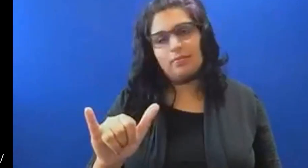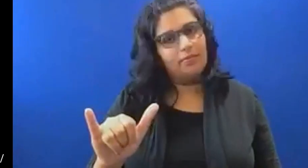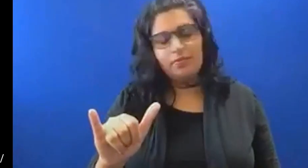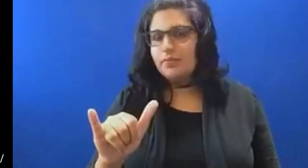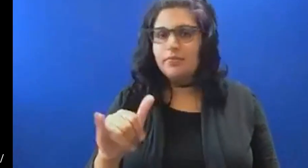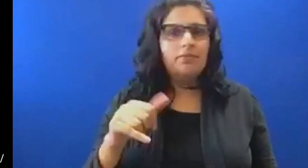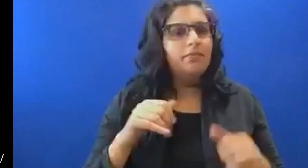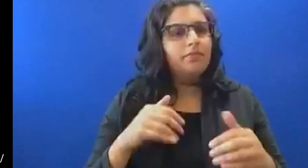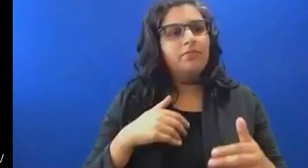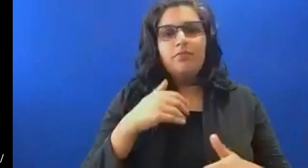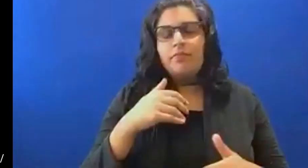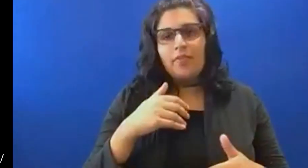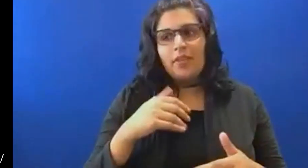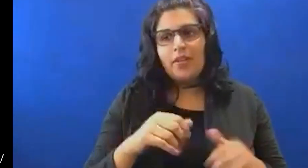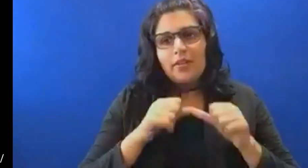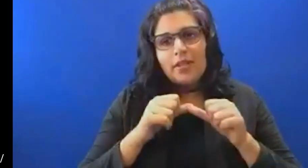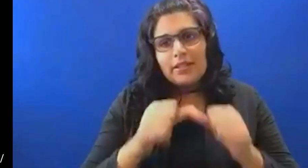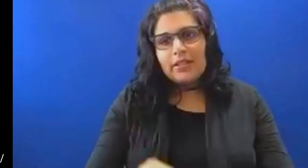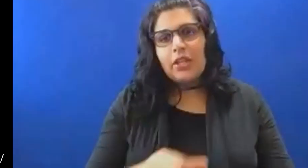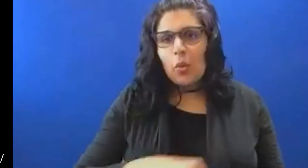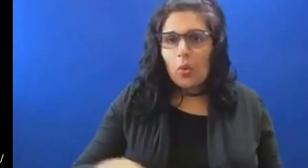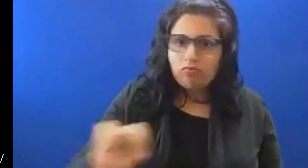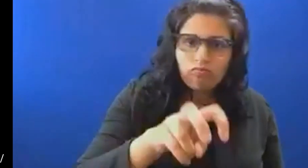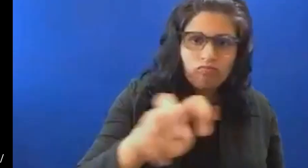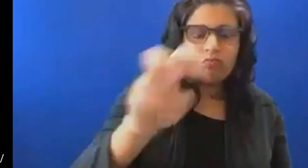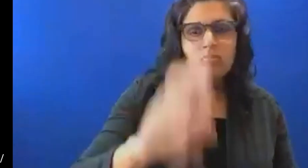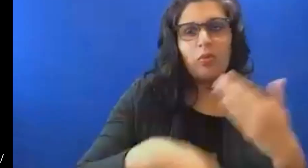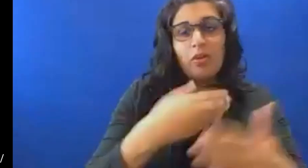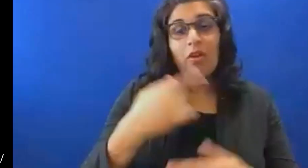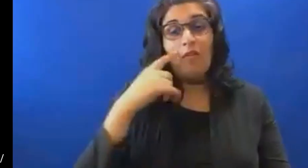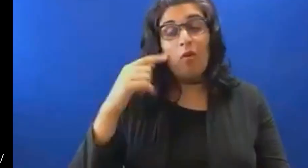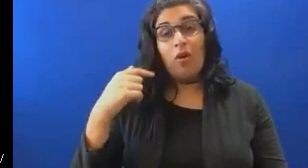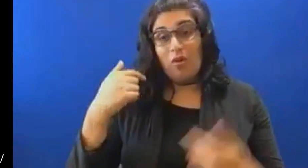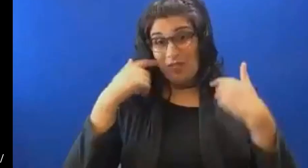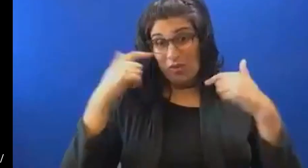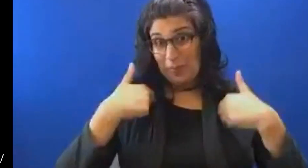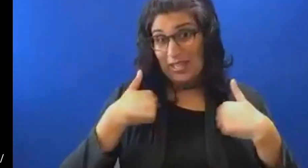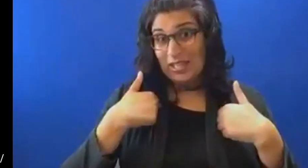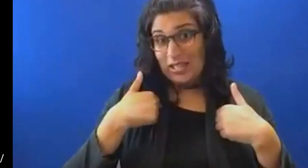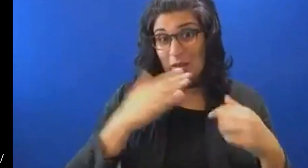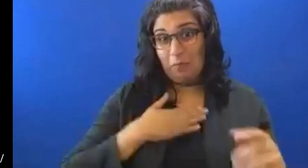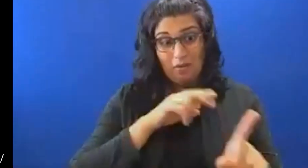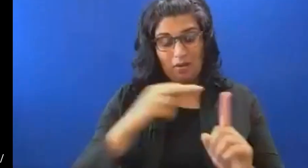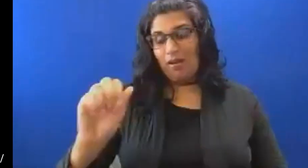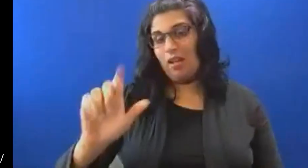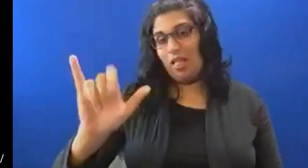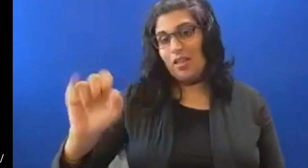So, for me, allyship is something that I don't think I will ever fully achieve.